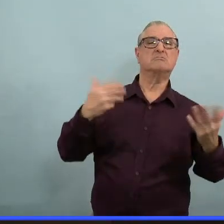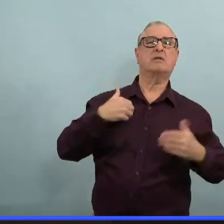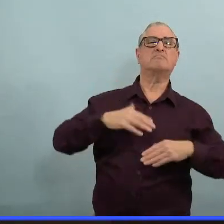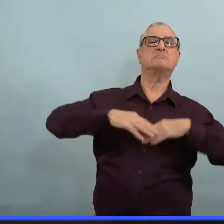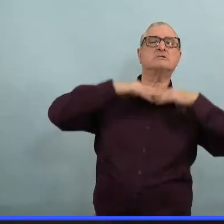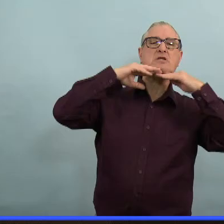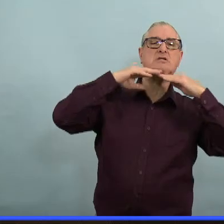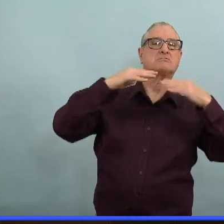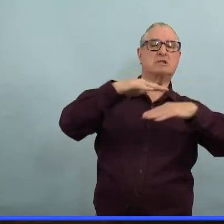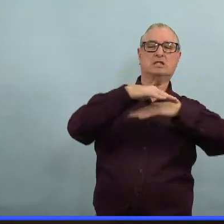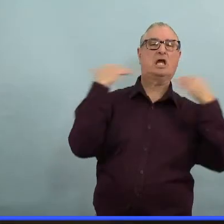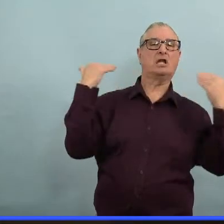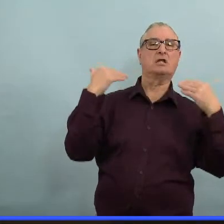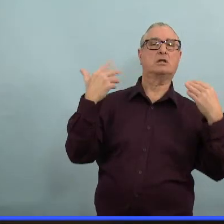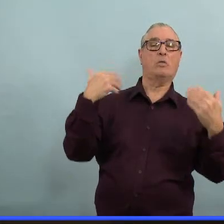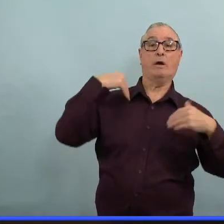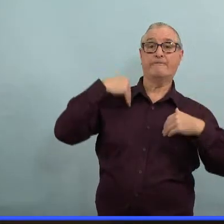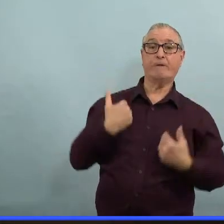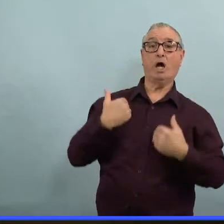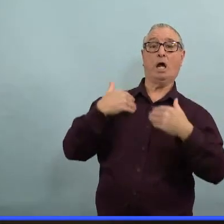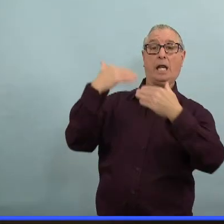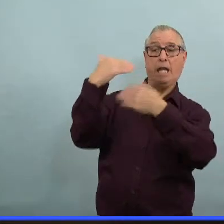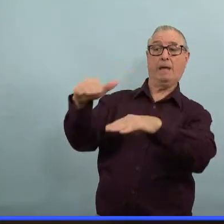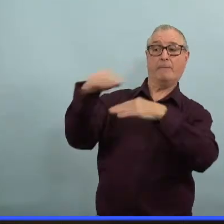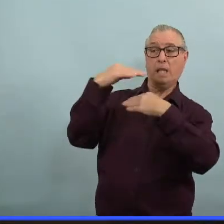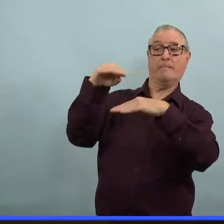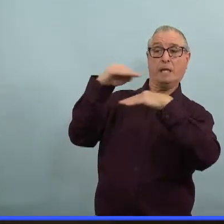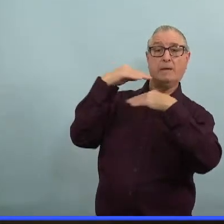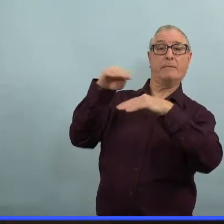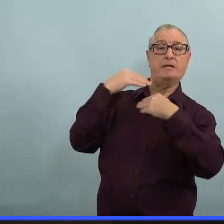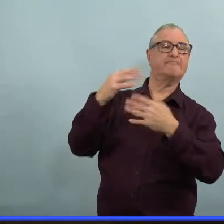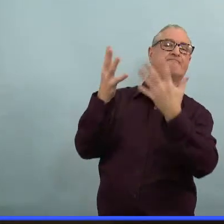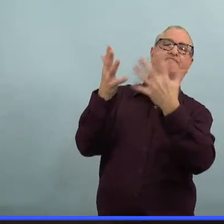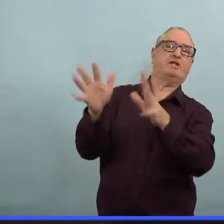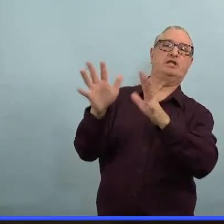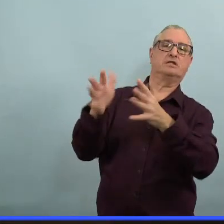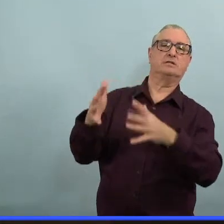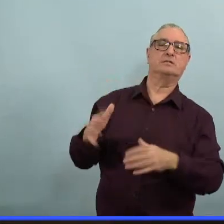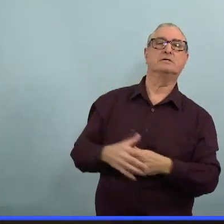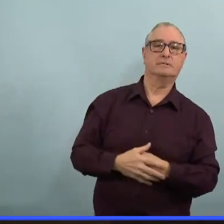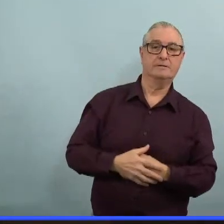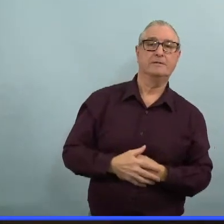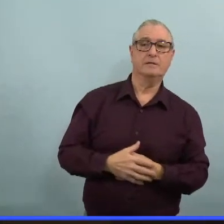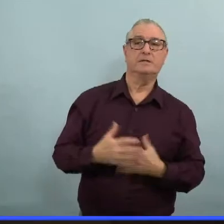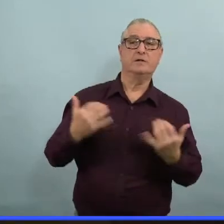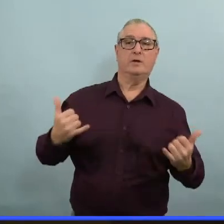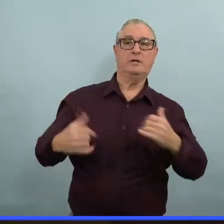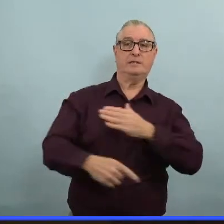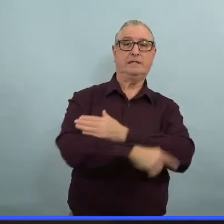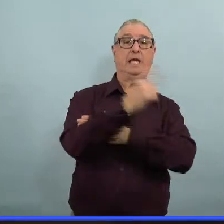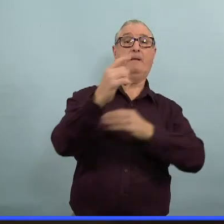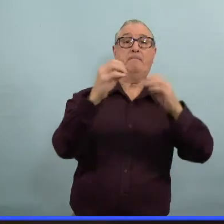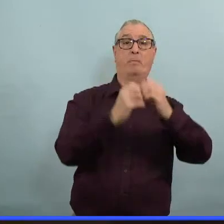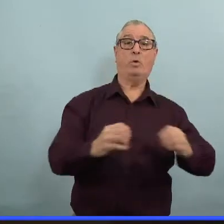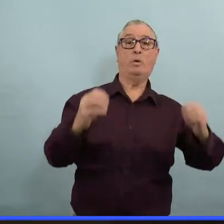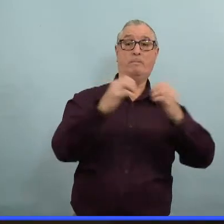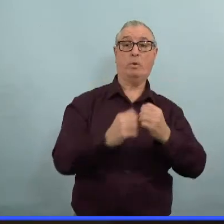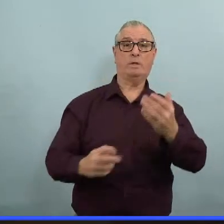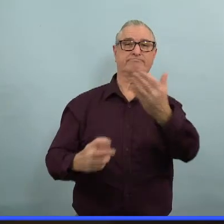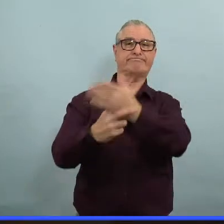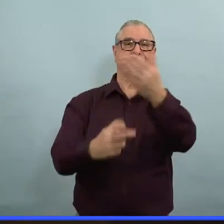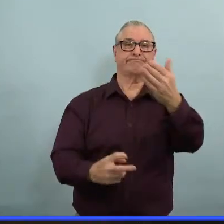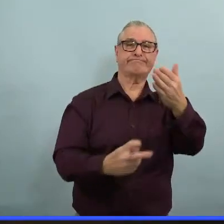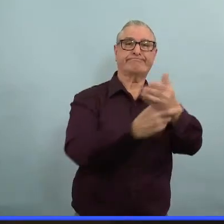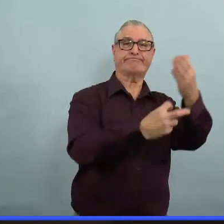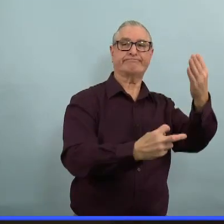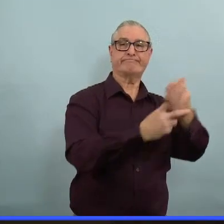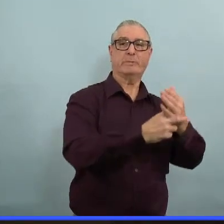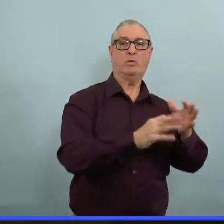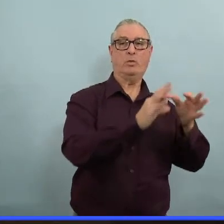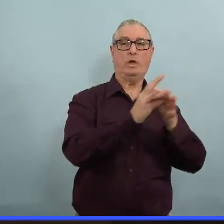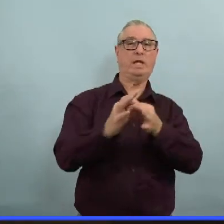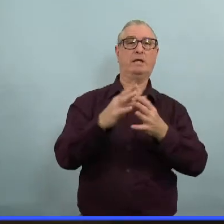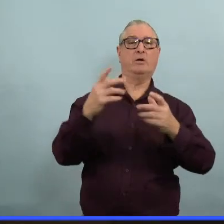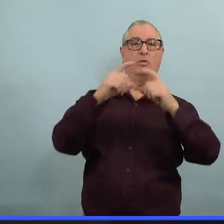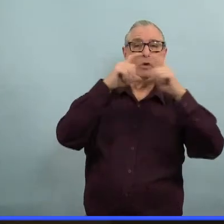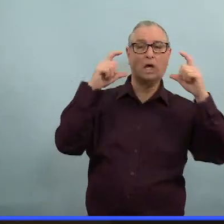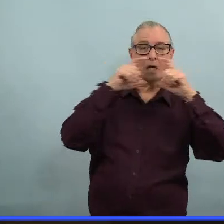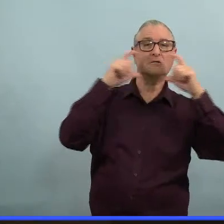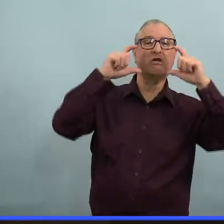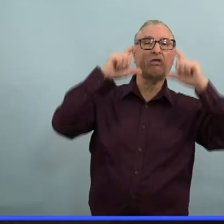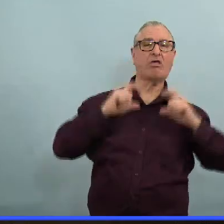fines i see a lot more have been ticketed for a mask refusal or failing to comply so is this uh